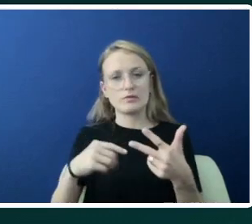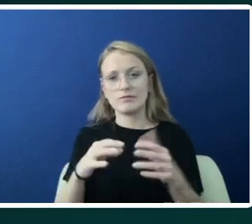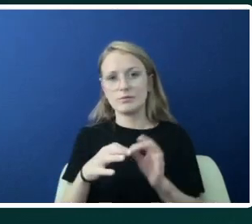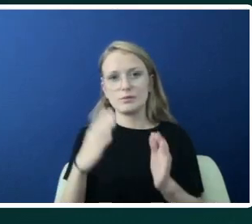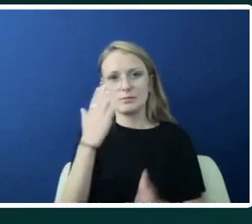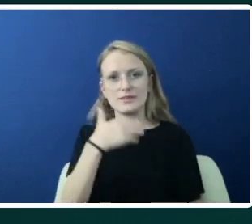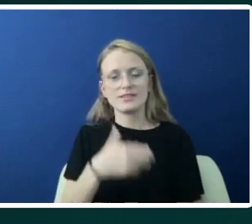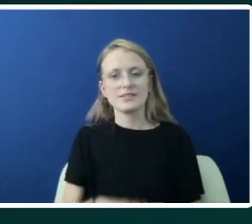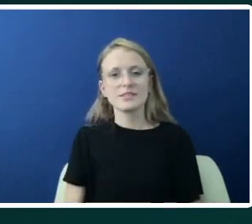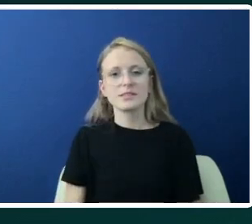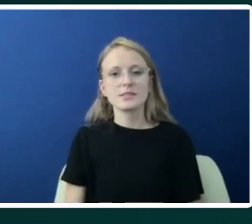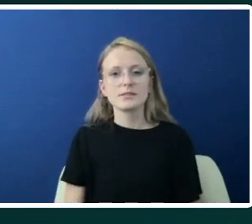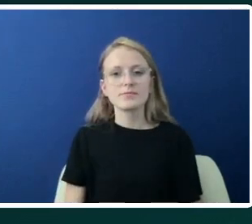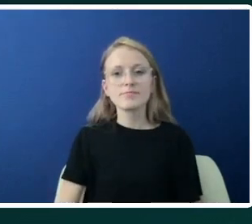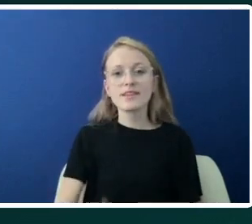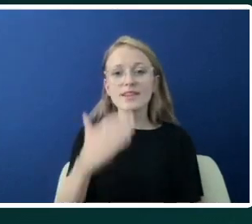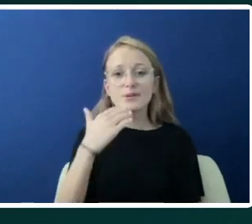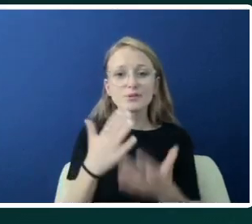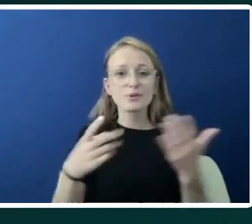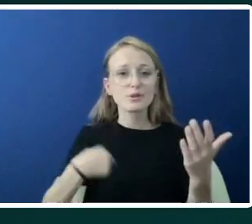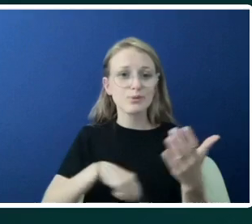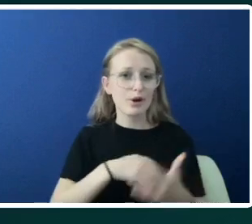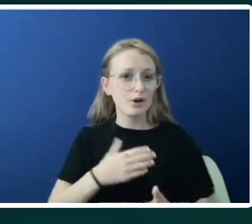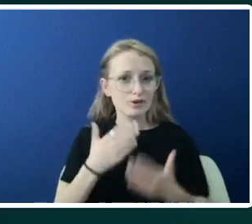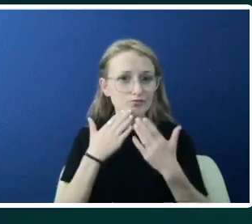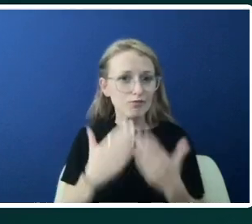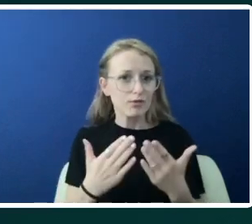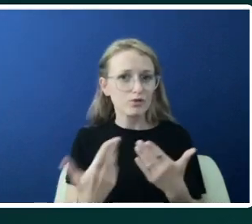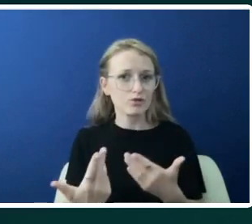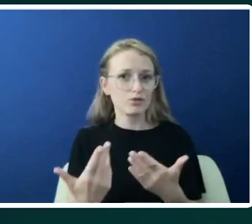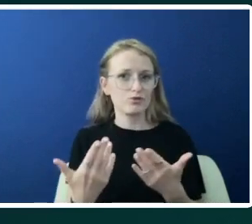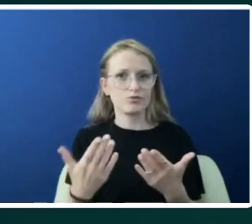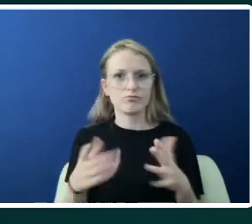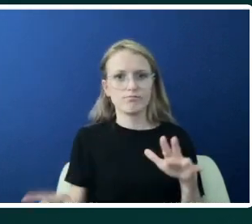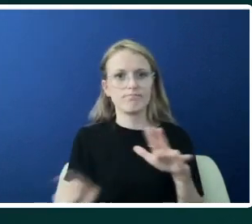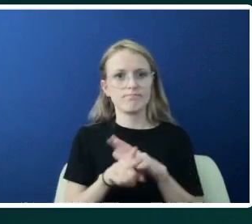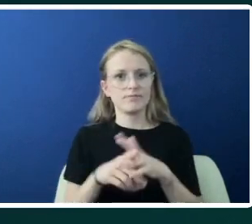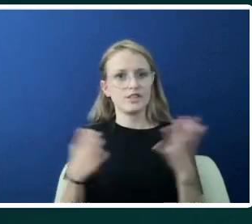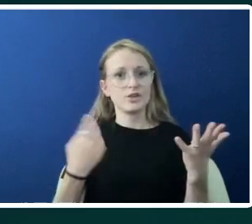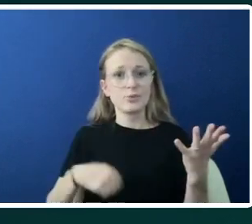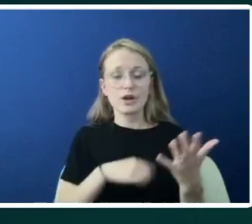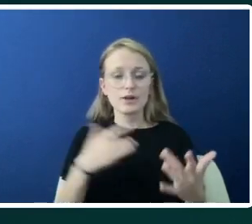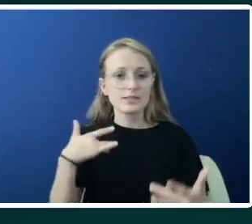Nicole Mirra: Thank you so much. We are so grateful to be here. We're excited to talk to you about, particularly,